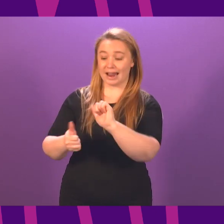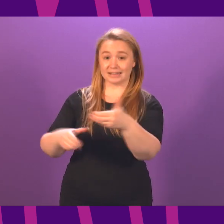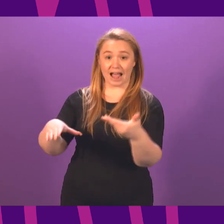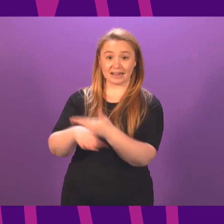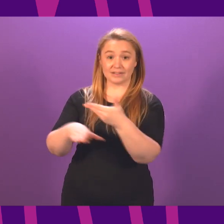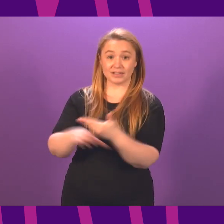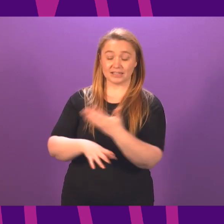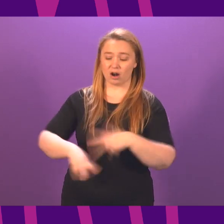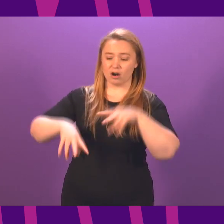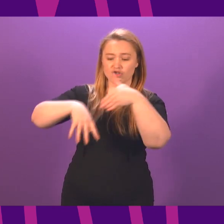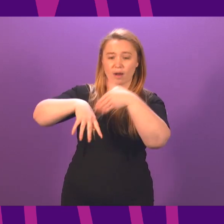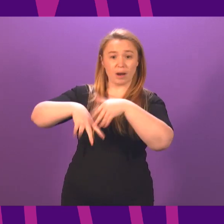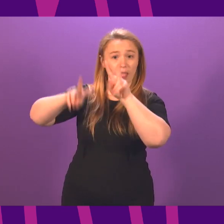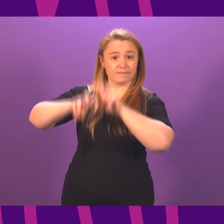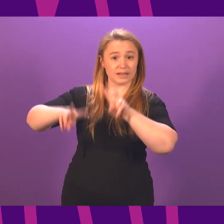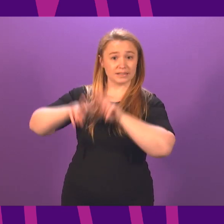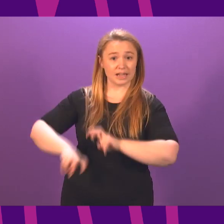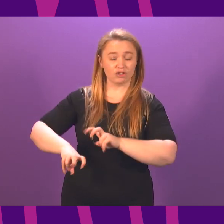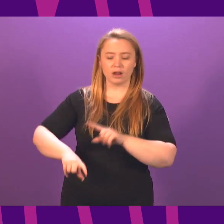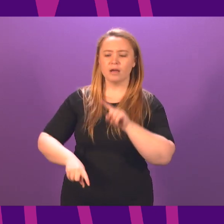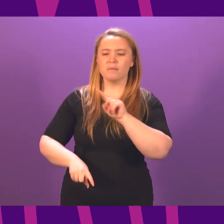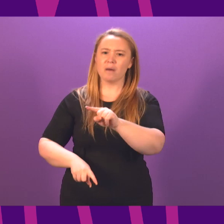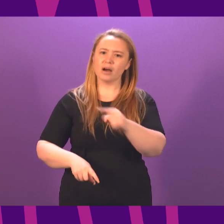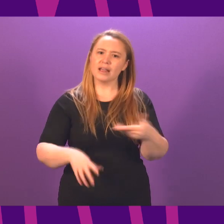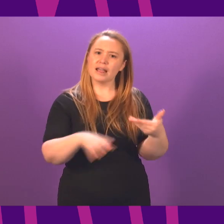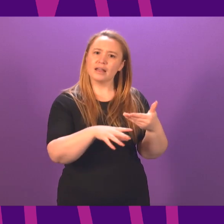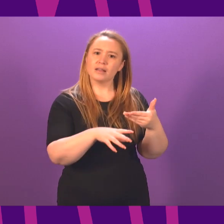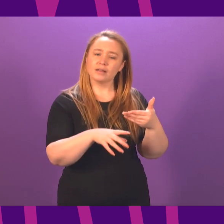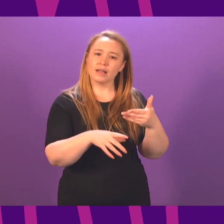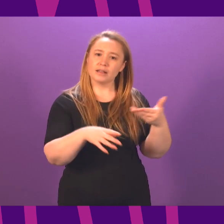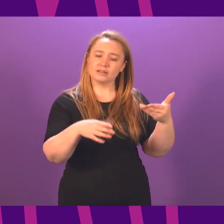However, Donald Trump’s purchases in Scotland have still not been investigated in spite of